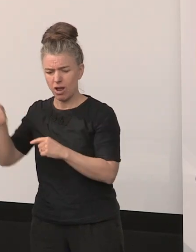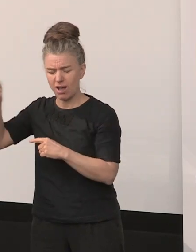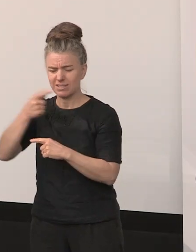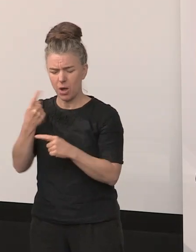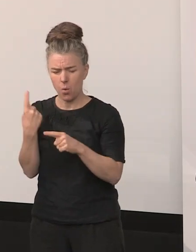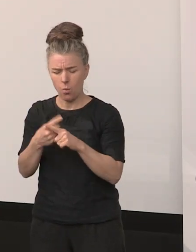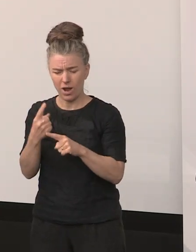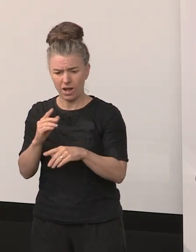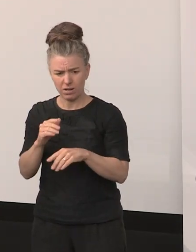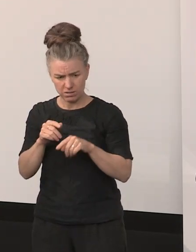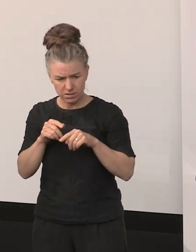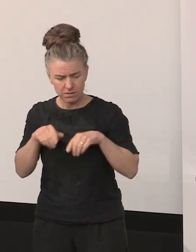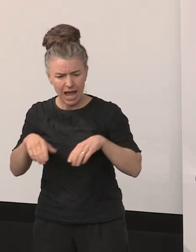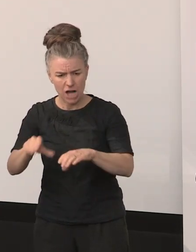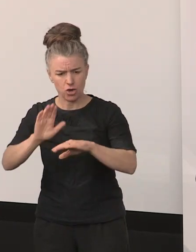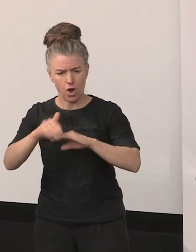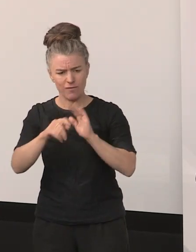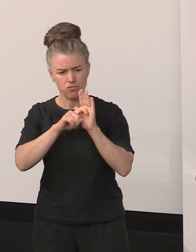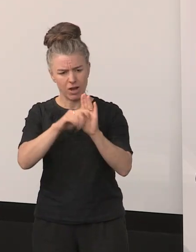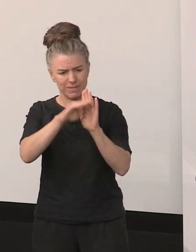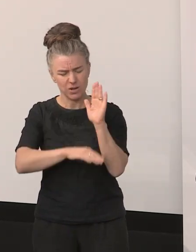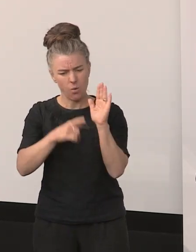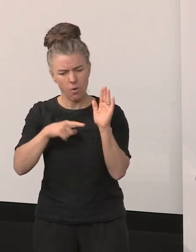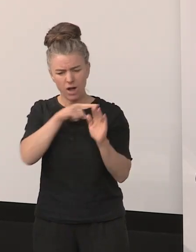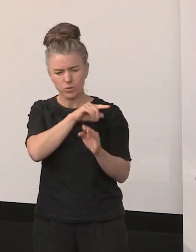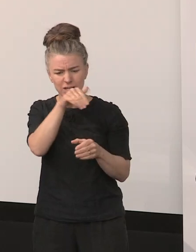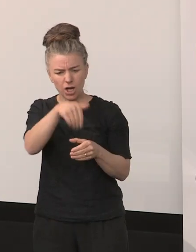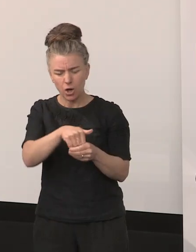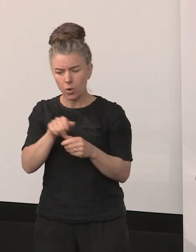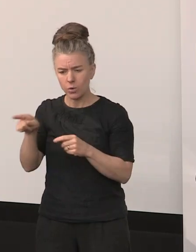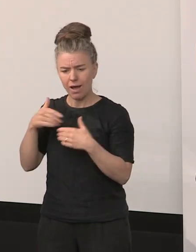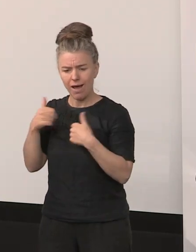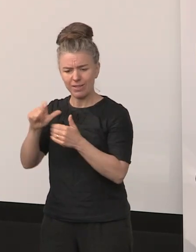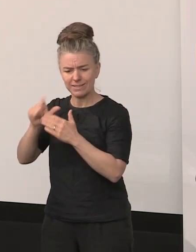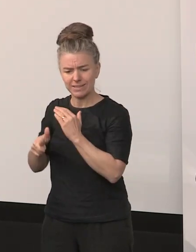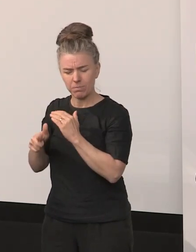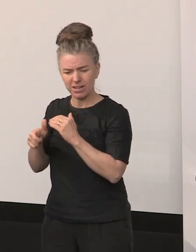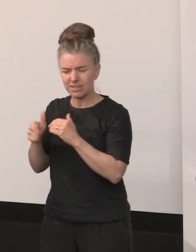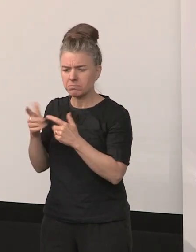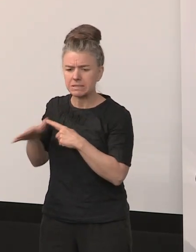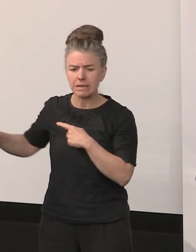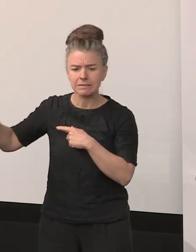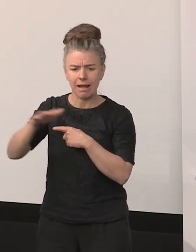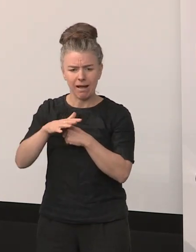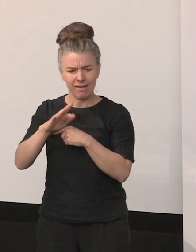How quickly would you implement those recommendations. The Health and Disability Commissioner